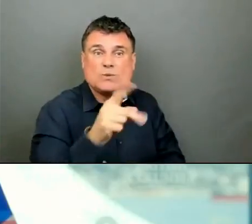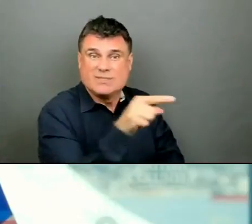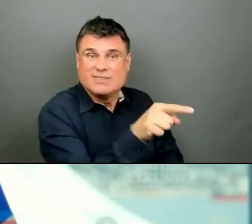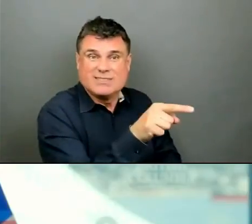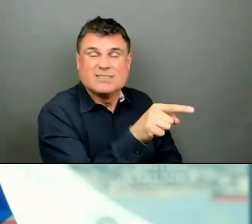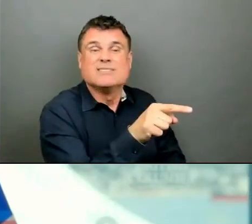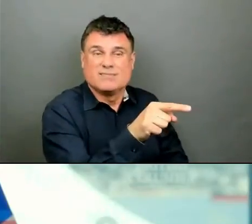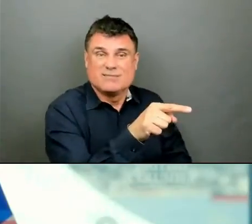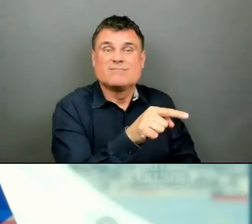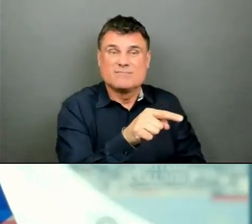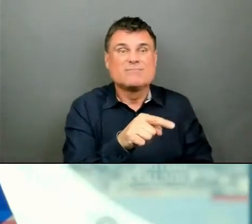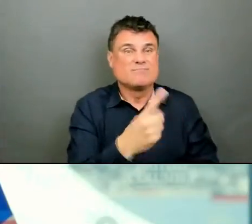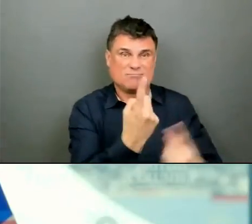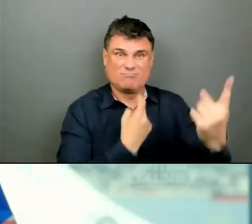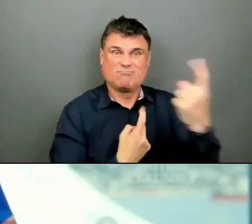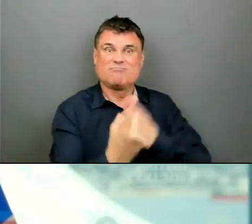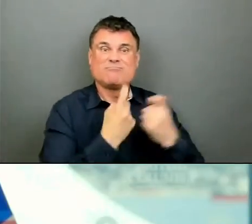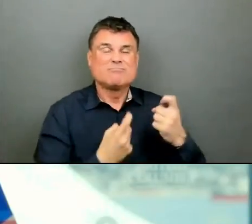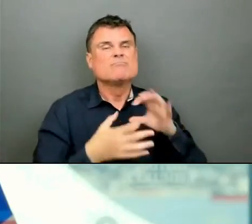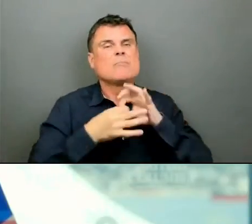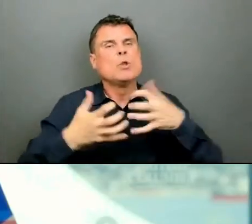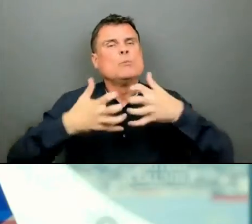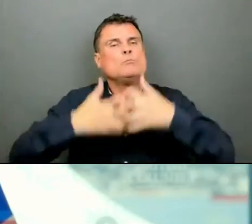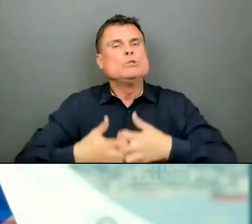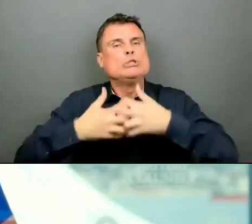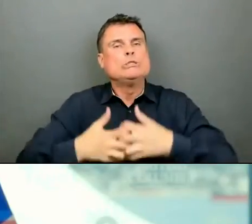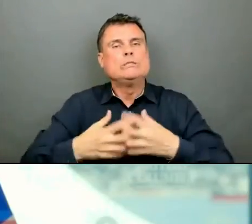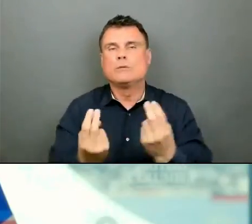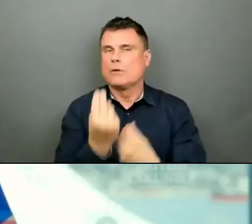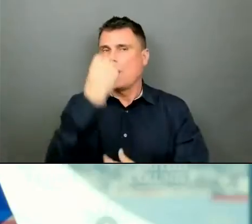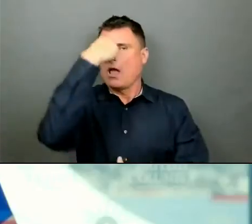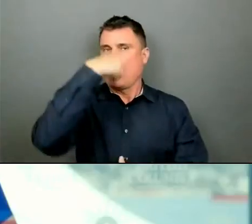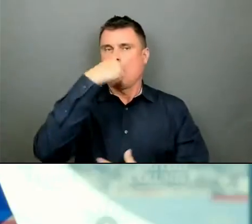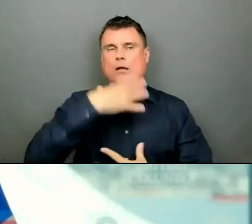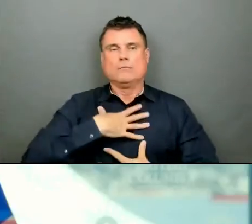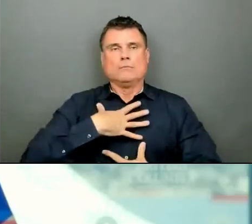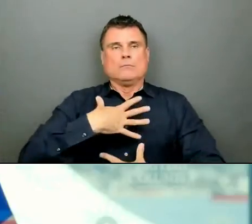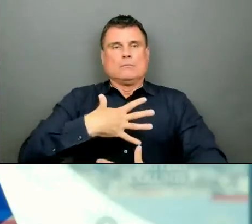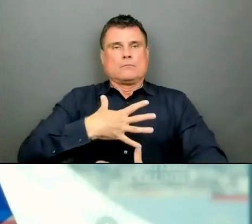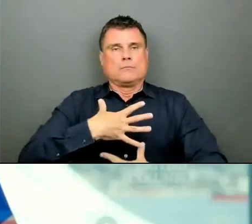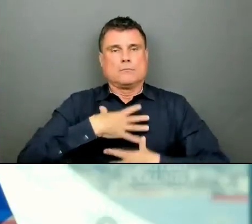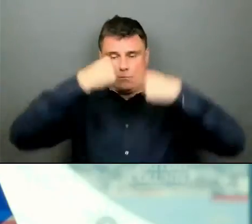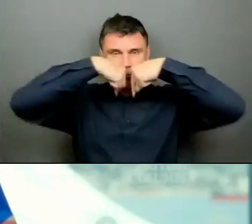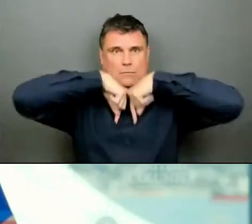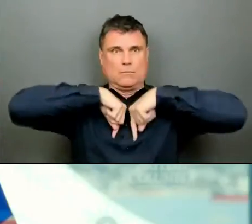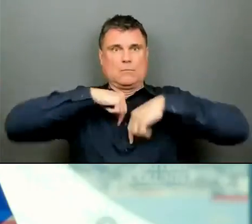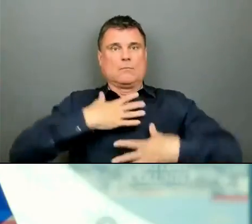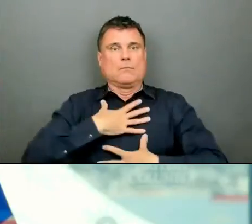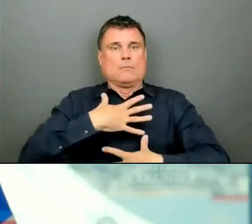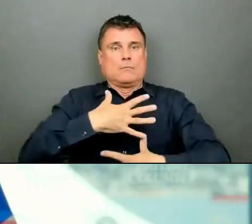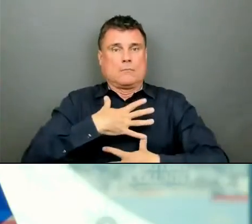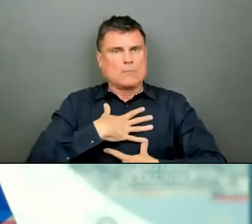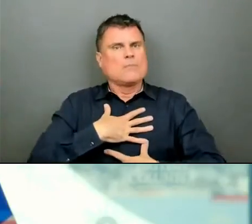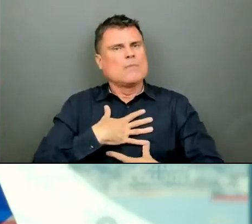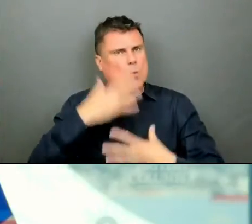in BC and I want to let people know and put this on the record. Our total in service ventilators